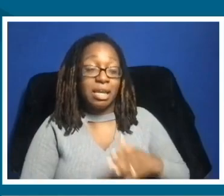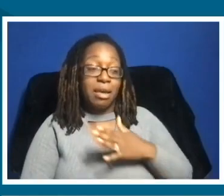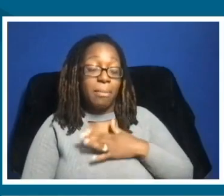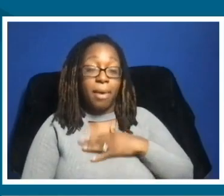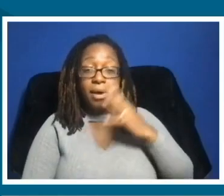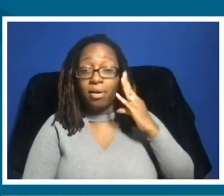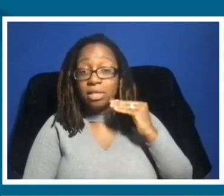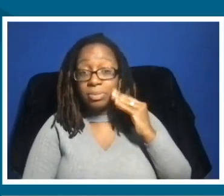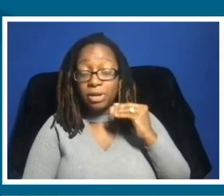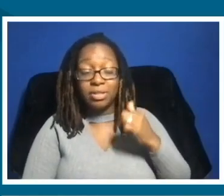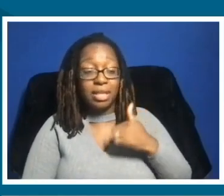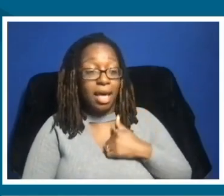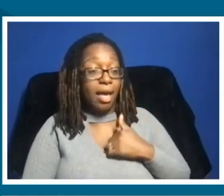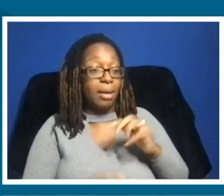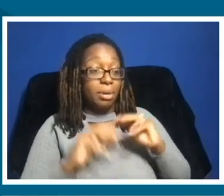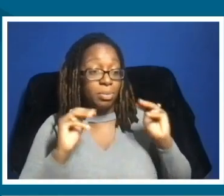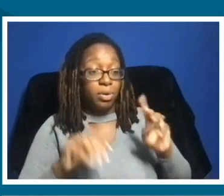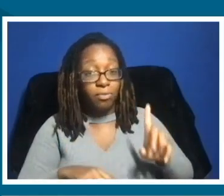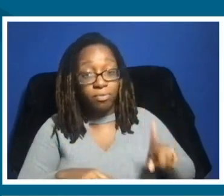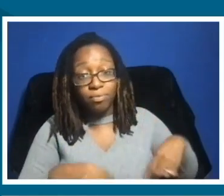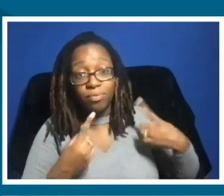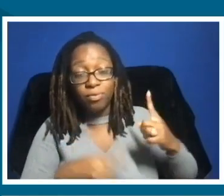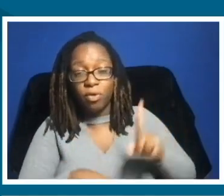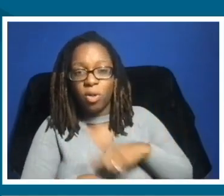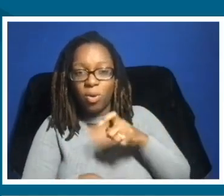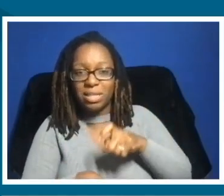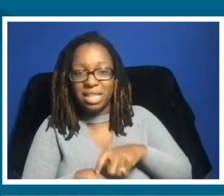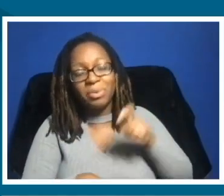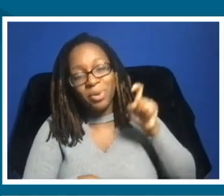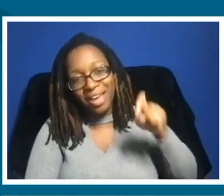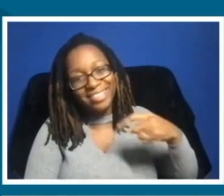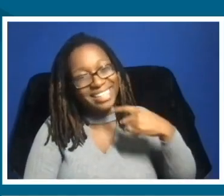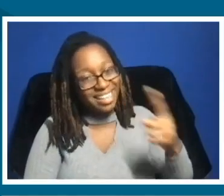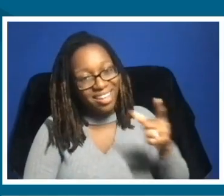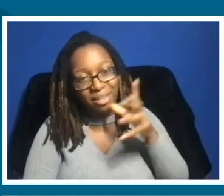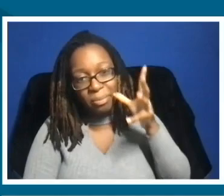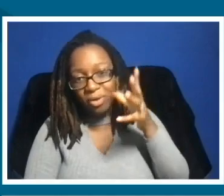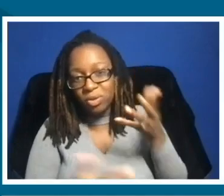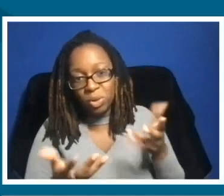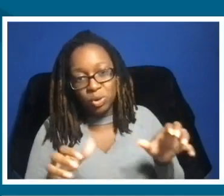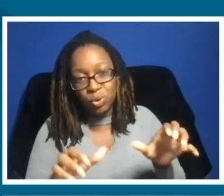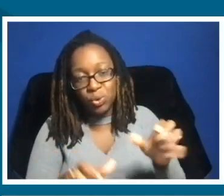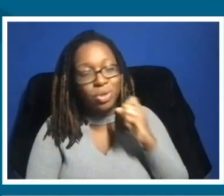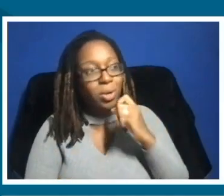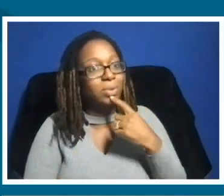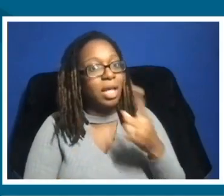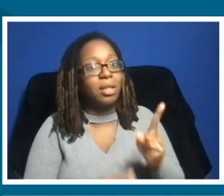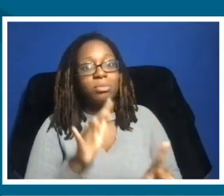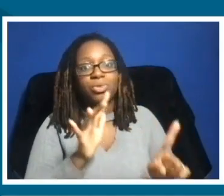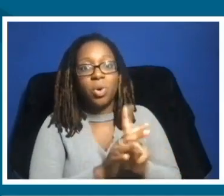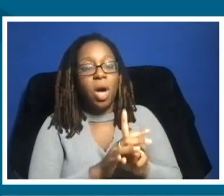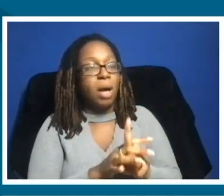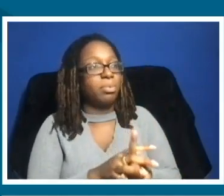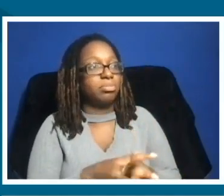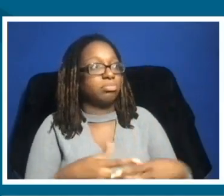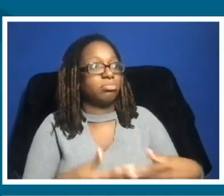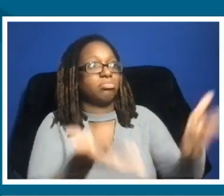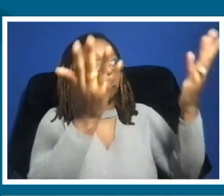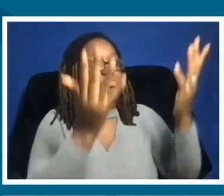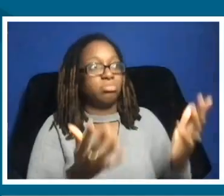long time you have to tell parents what to do explicitly you cannot just say show up and